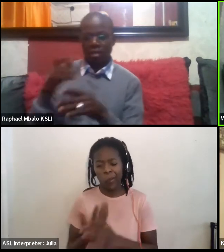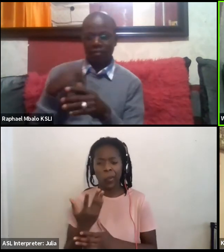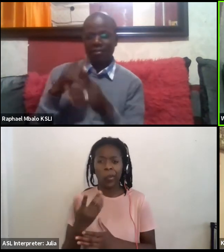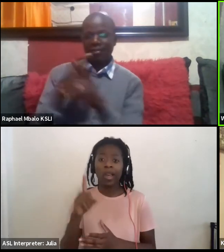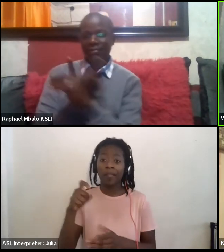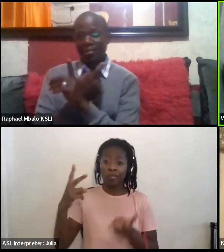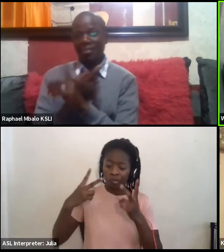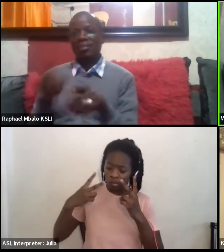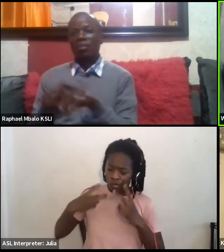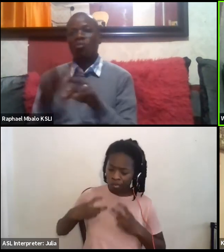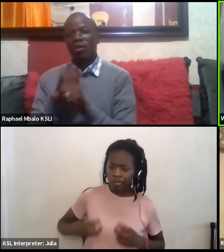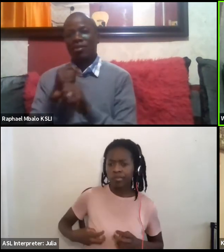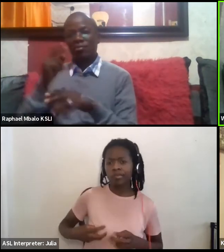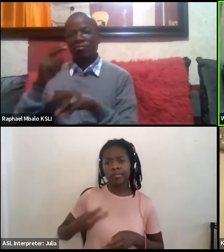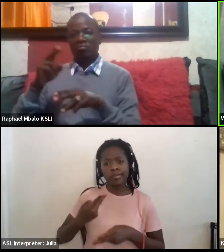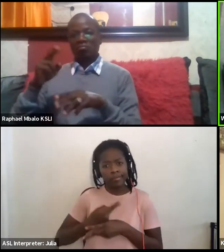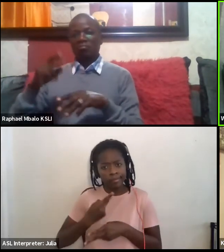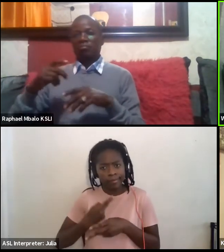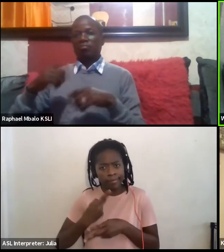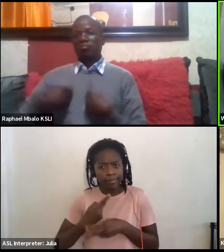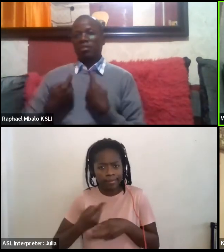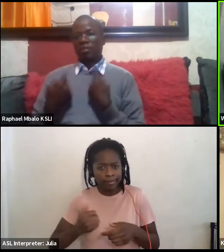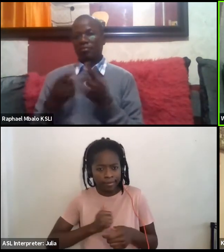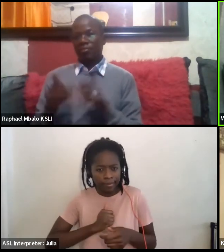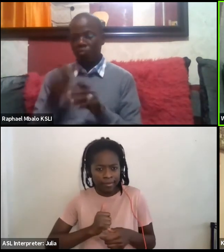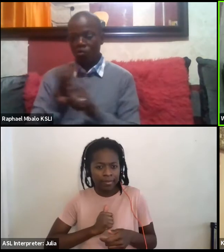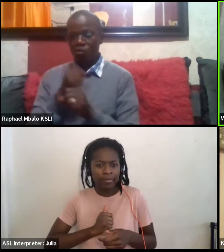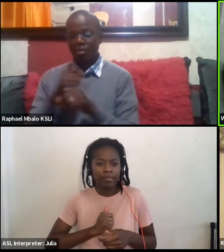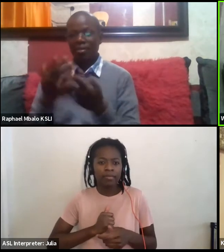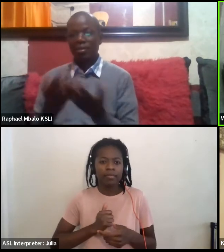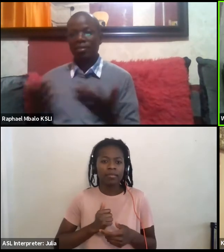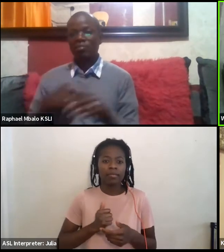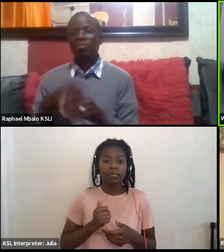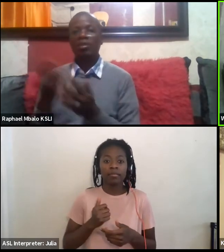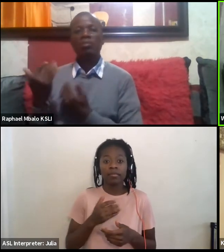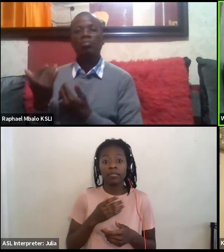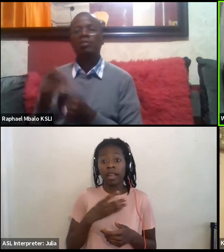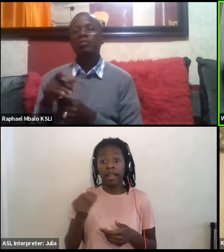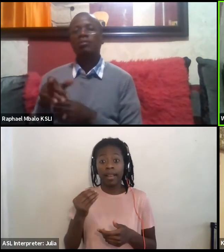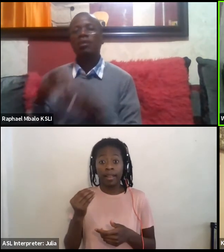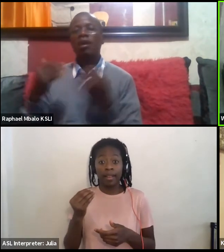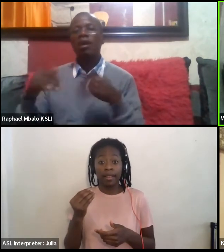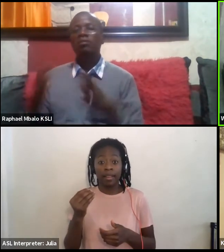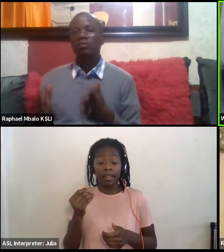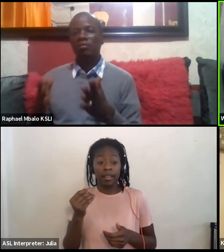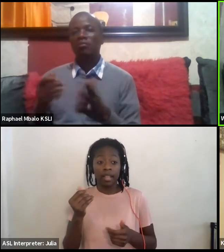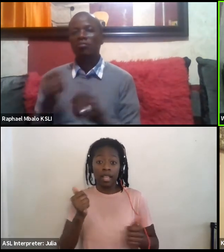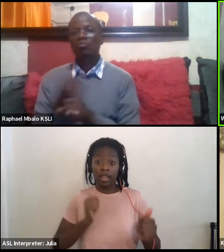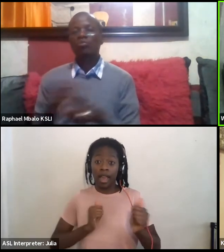and working on the things that I expect the actors to bring, like working on my physicality, working on my acting,